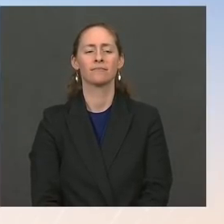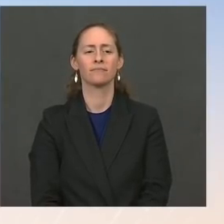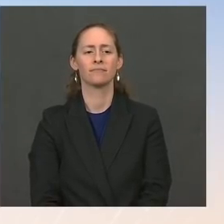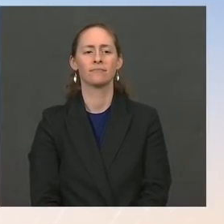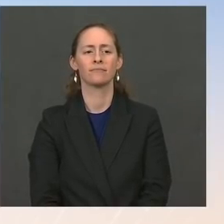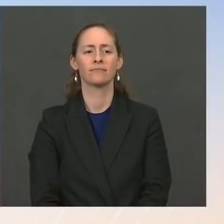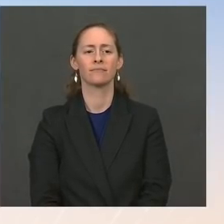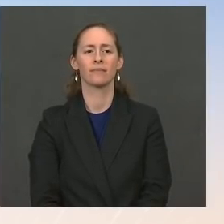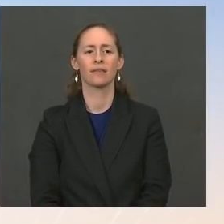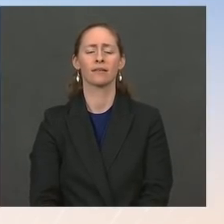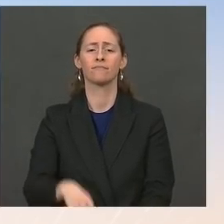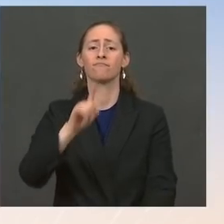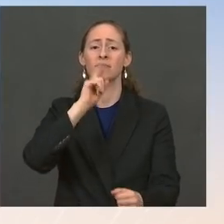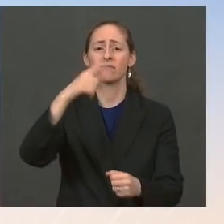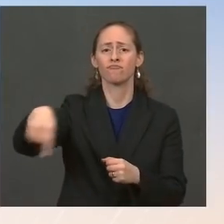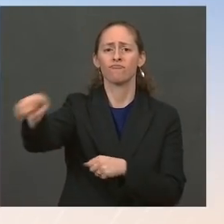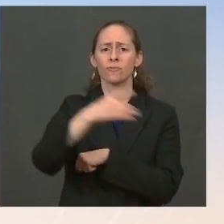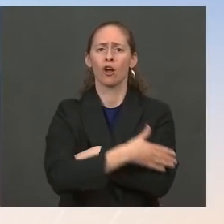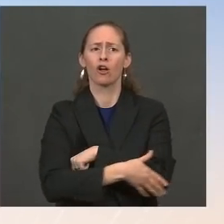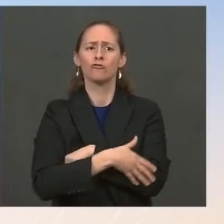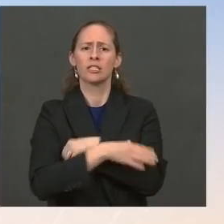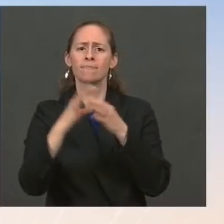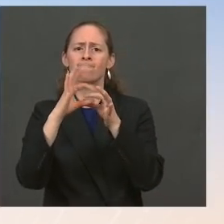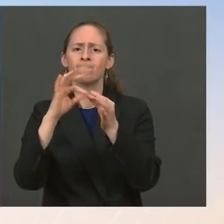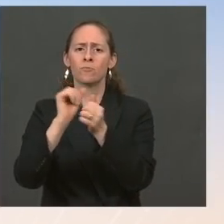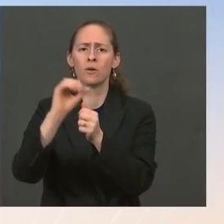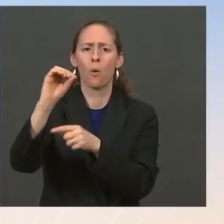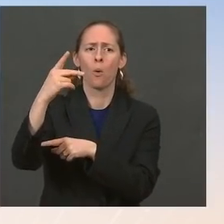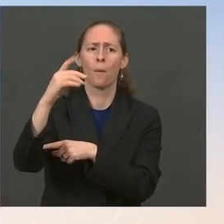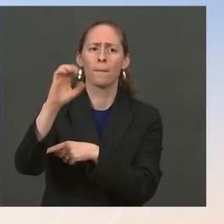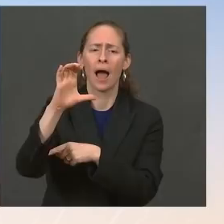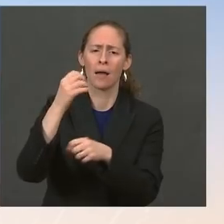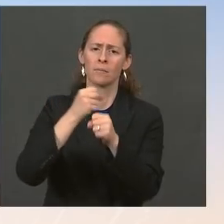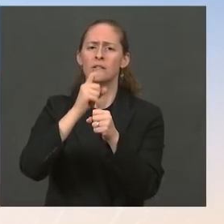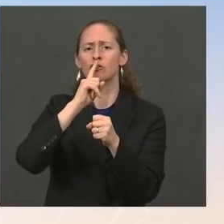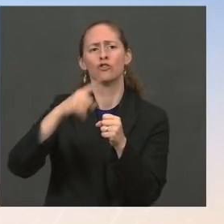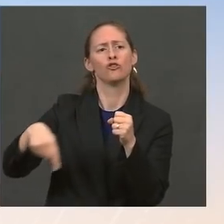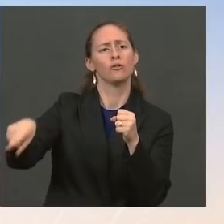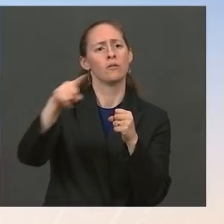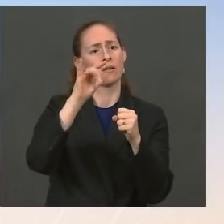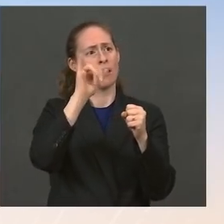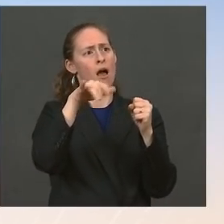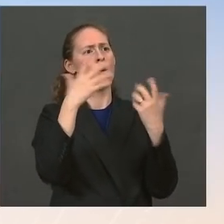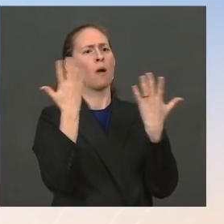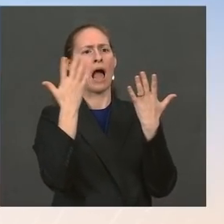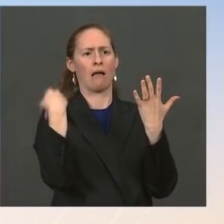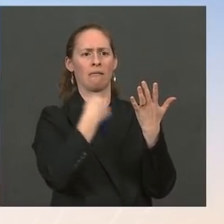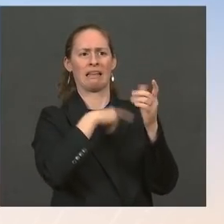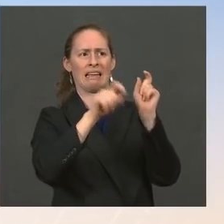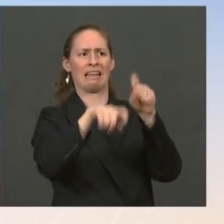and OPEC as an organization meets the demand needs that are out there with the adequate supply.